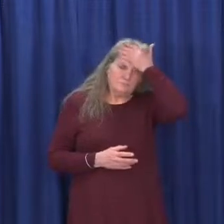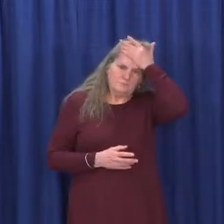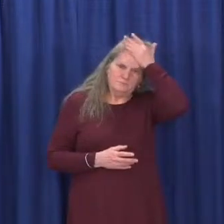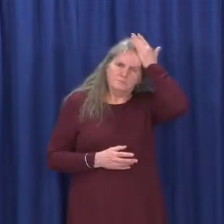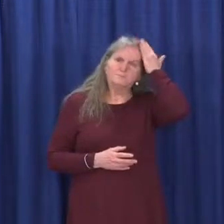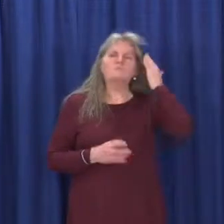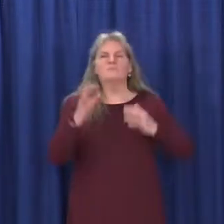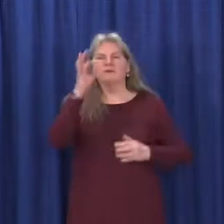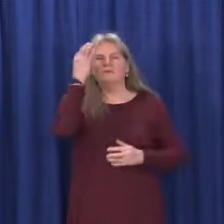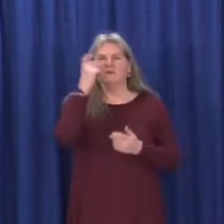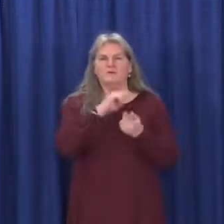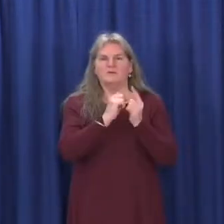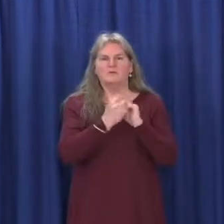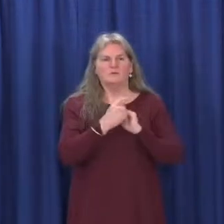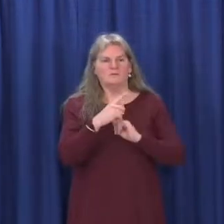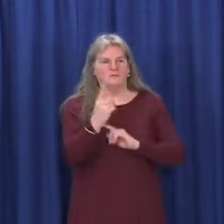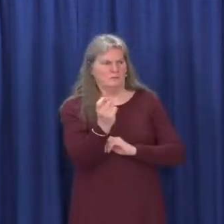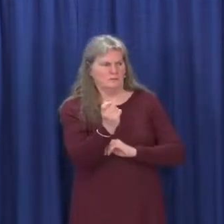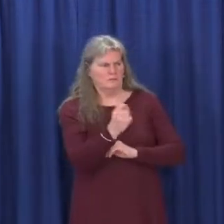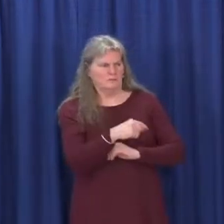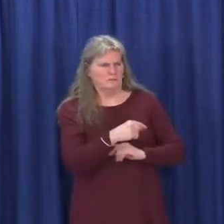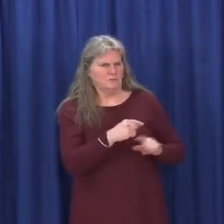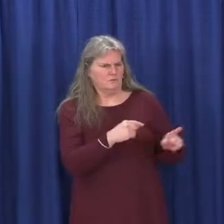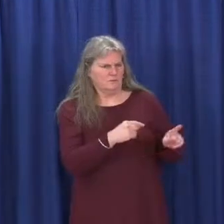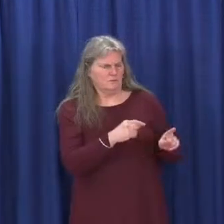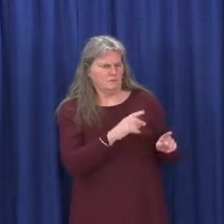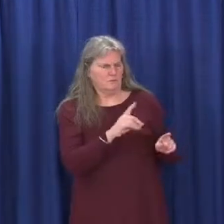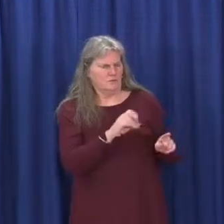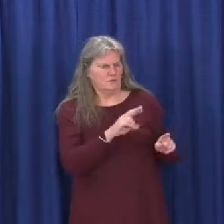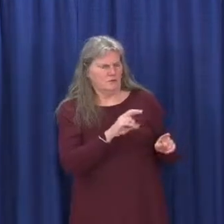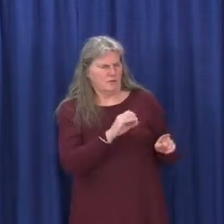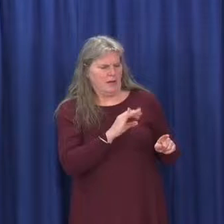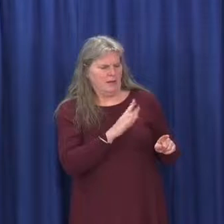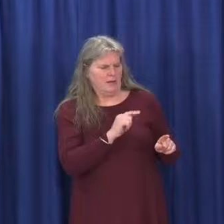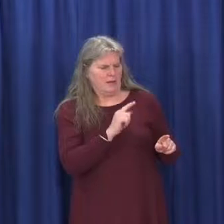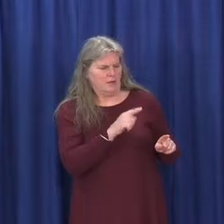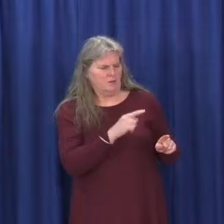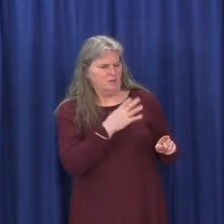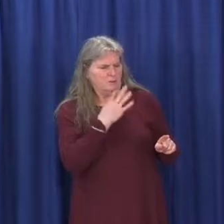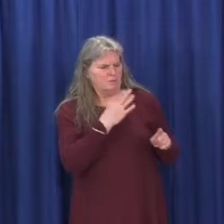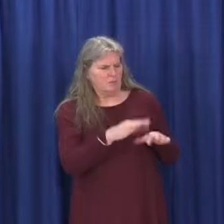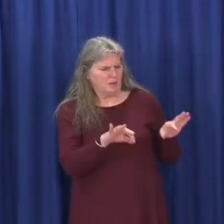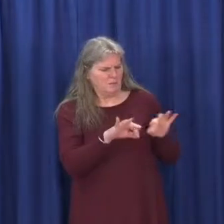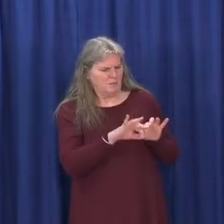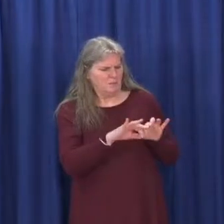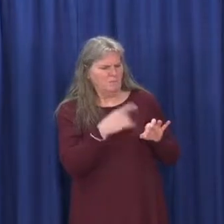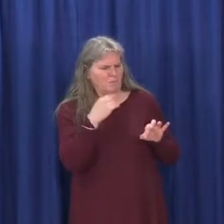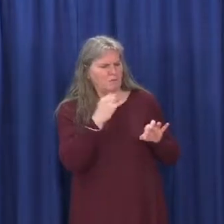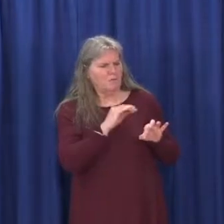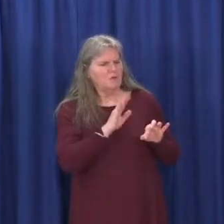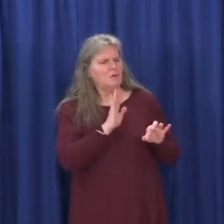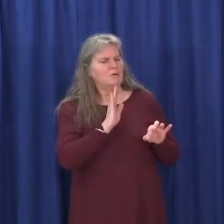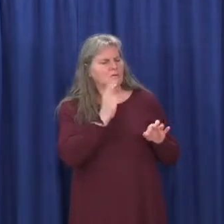So Dr. Elliot, you mentioned that it's important for everybody to have their own opinion and to be